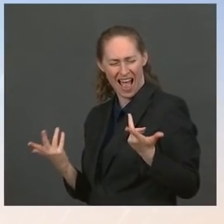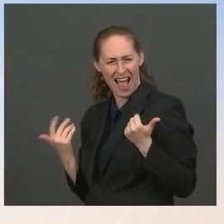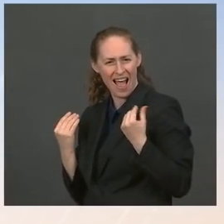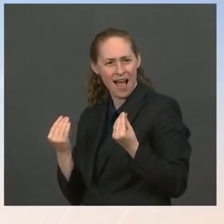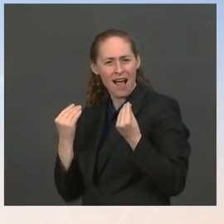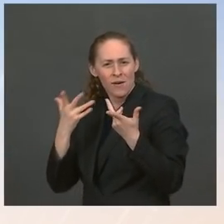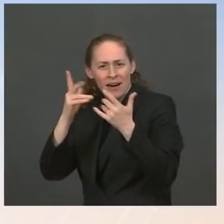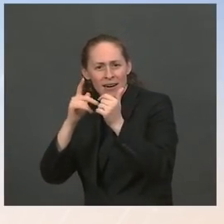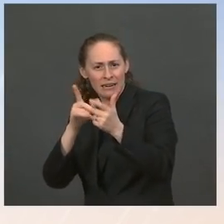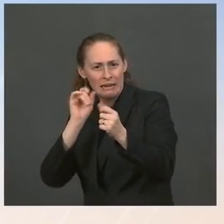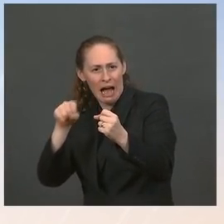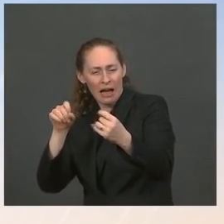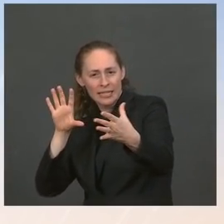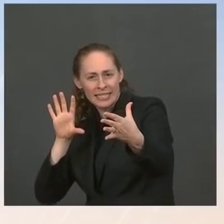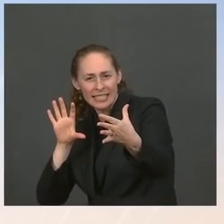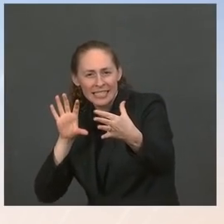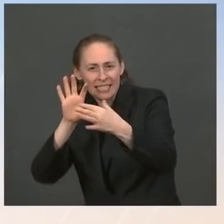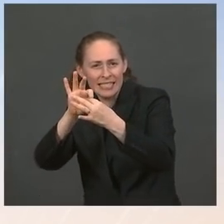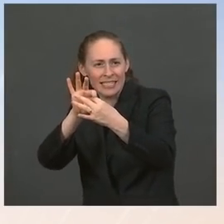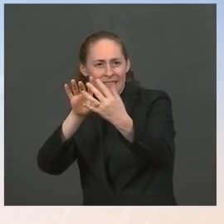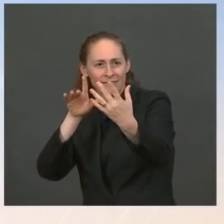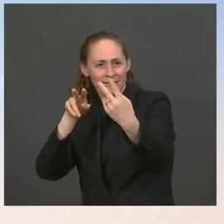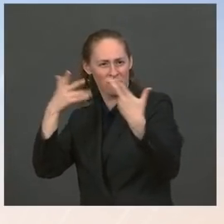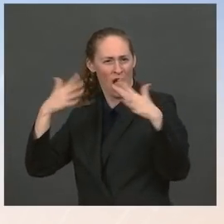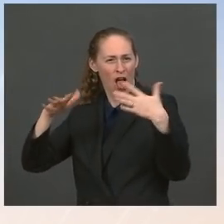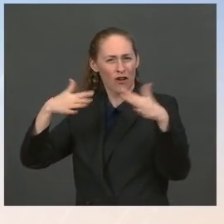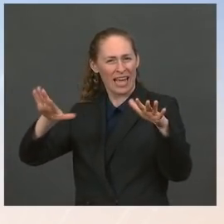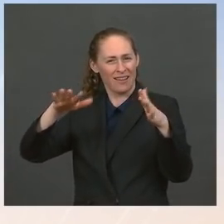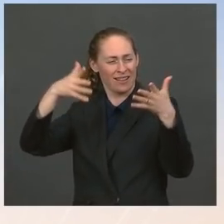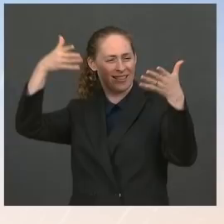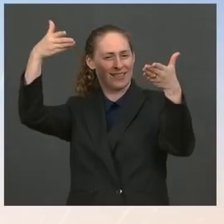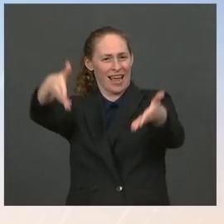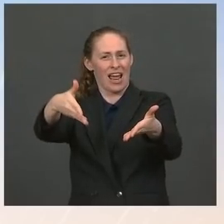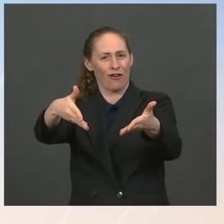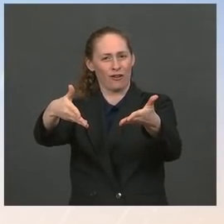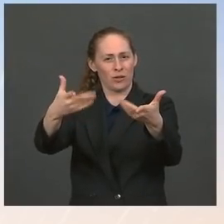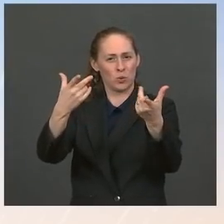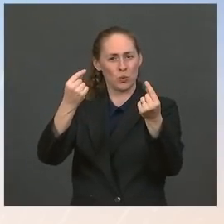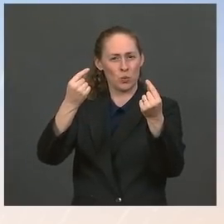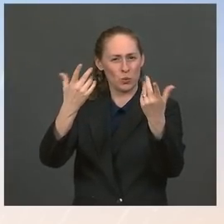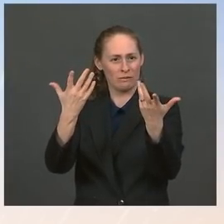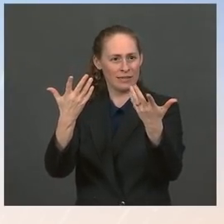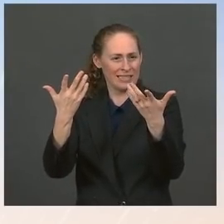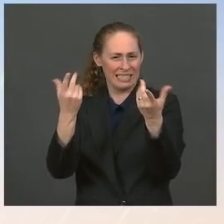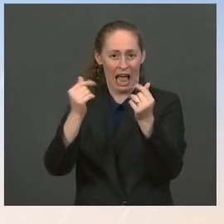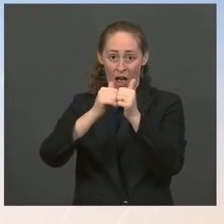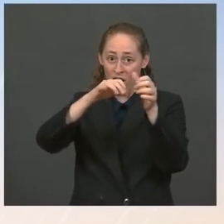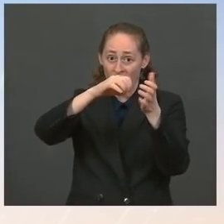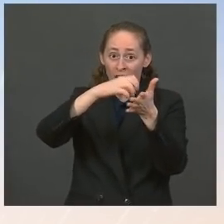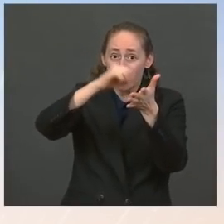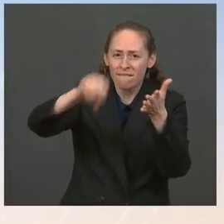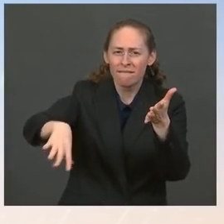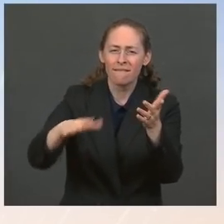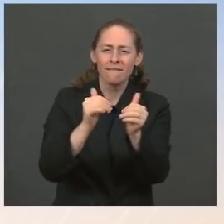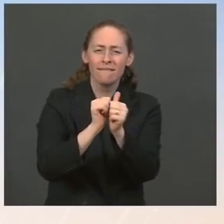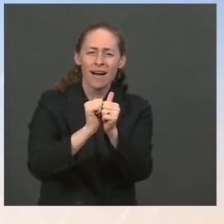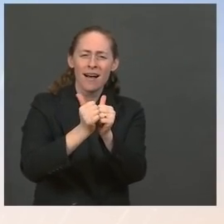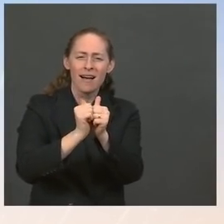that are already settled in since then? Secretary Buttigieg: Yeah. So, what's interesting is it's going to vary by community and we have to listen to the community.